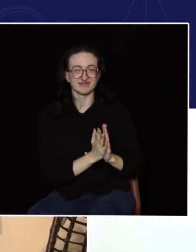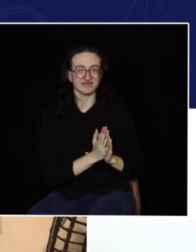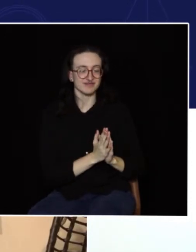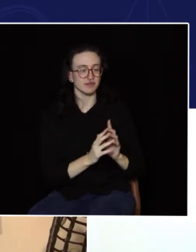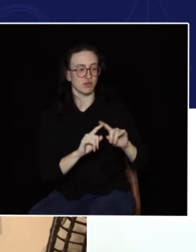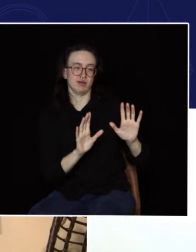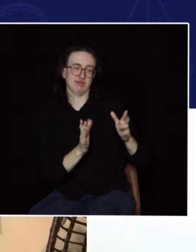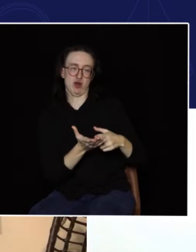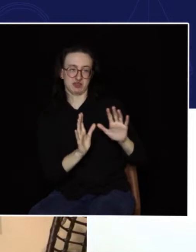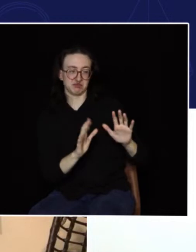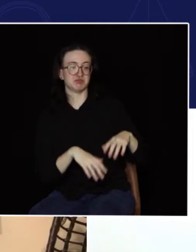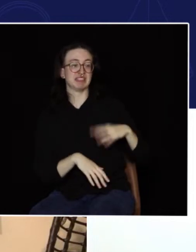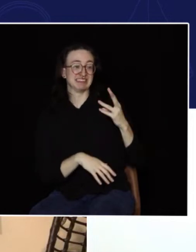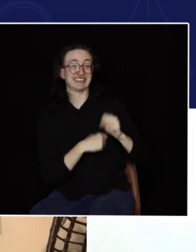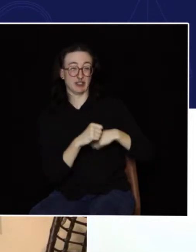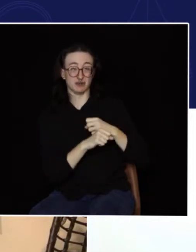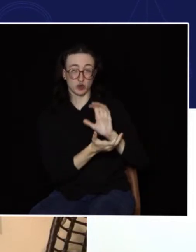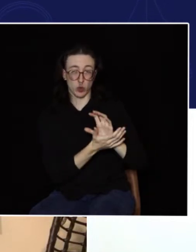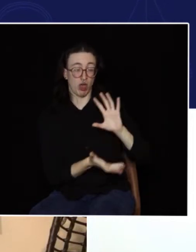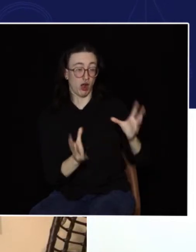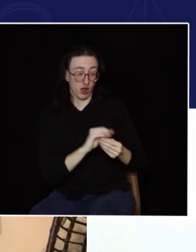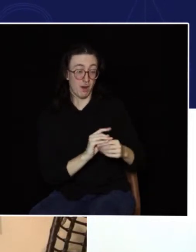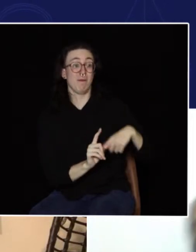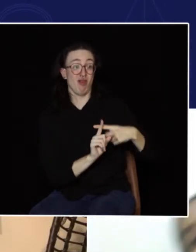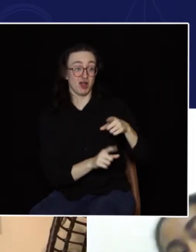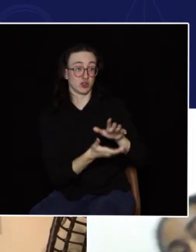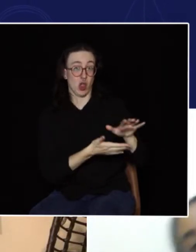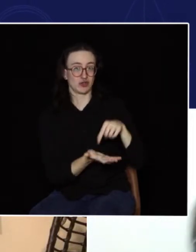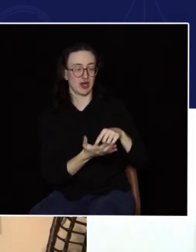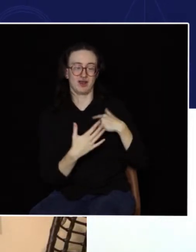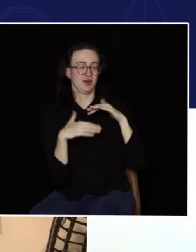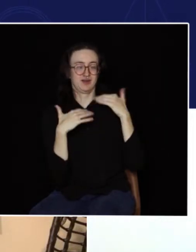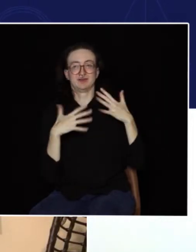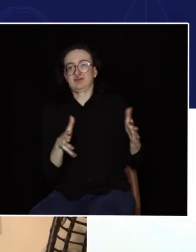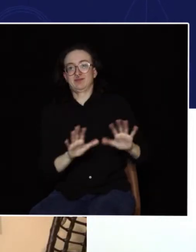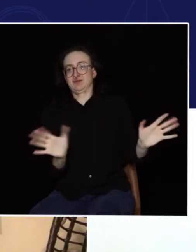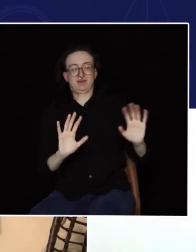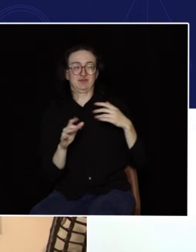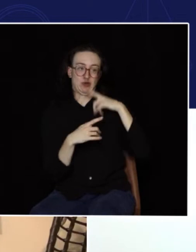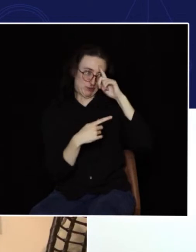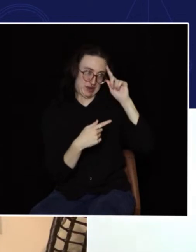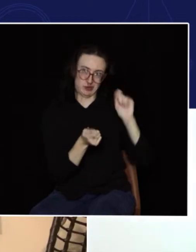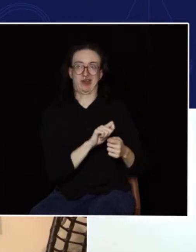But let's be honest, 16 years of school, and college debt -- I couldn't get past that, so I changed my mind.